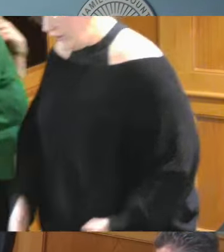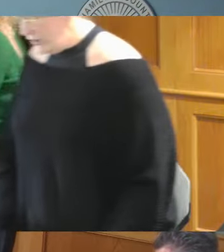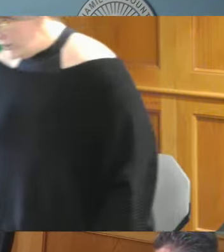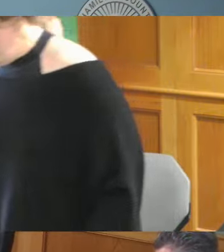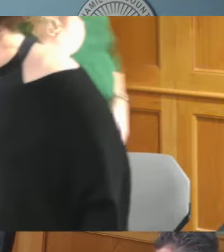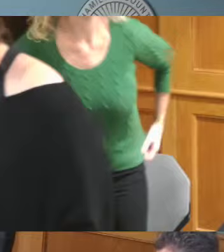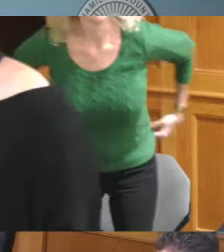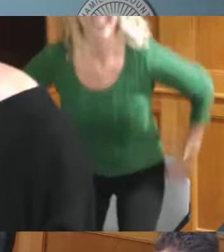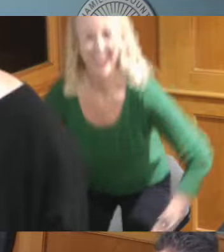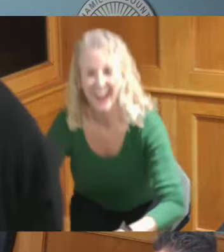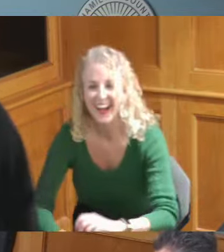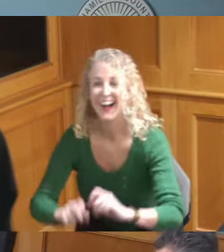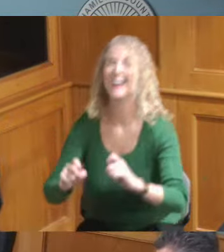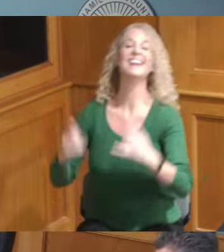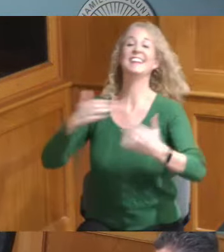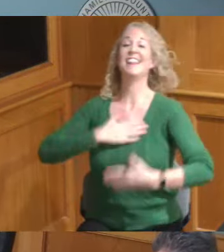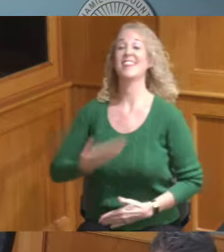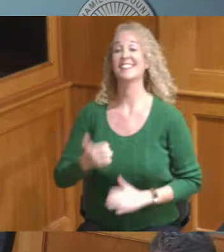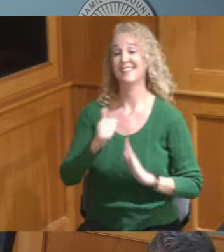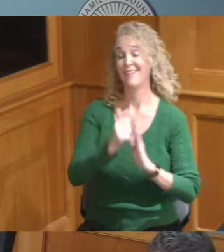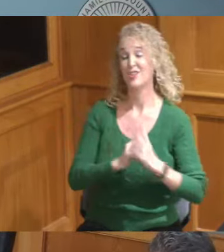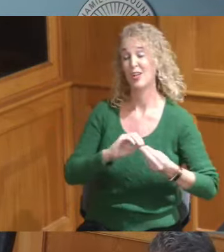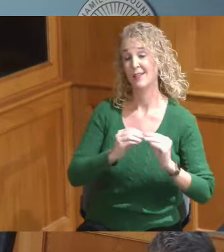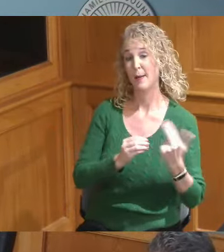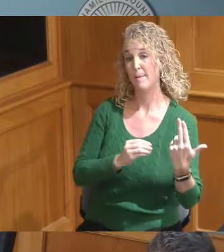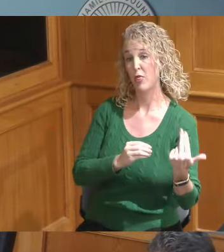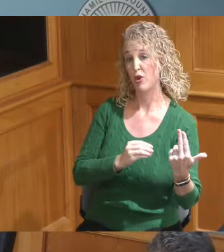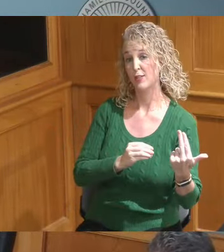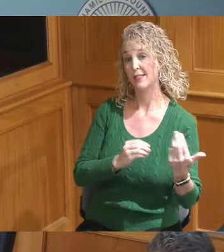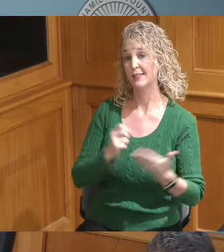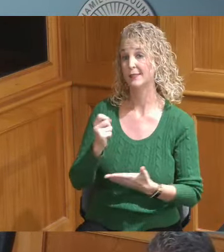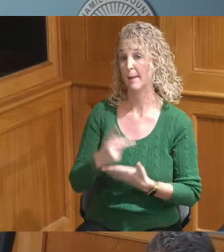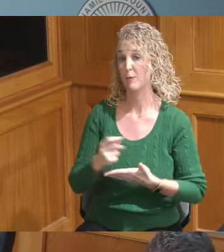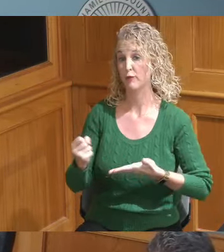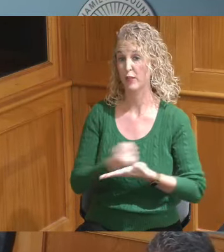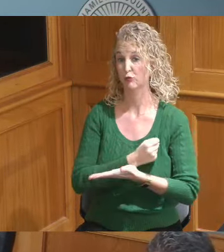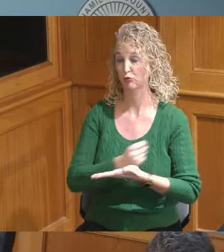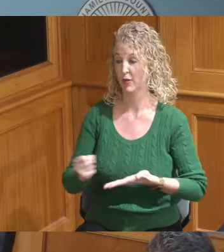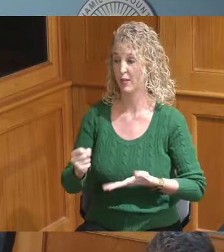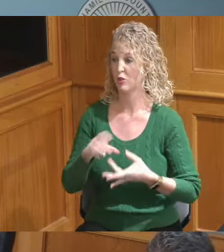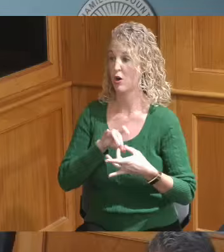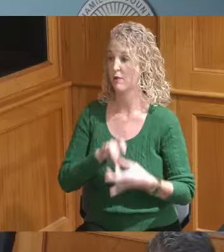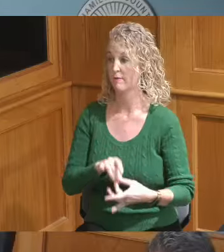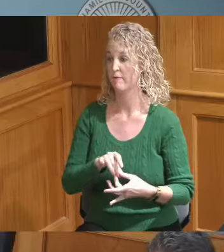Commissioners. Item number 13 is approving the use of credit cards in the Office of Addiction